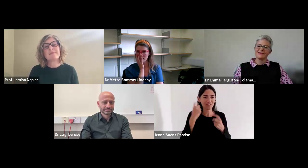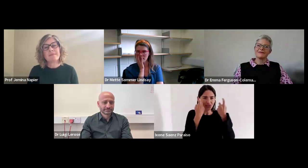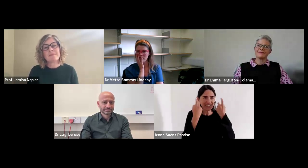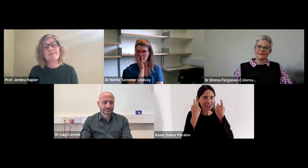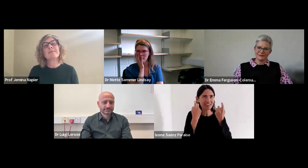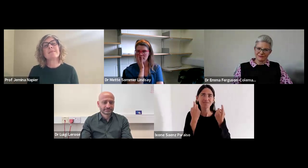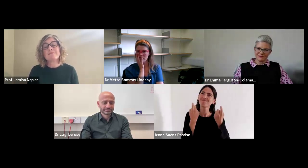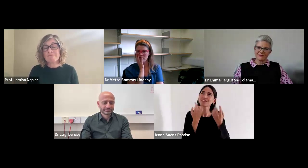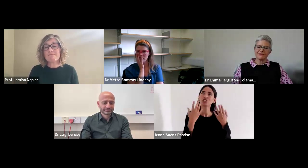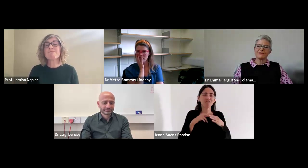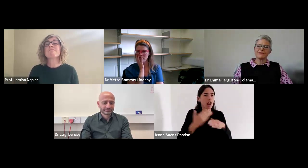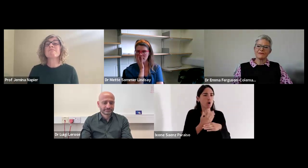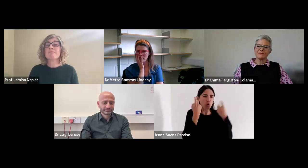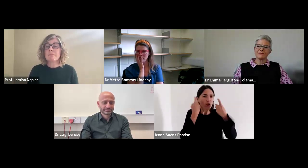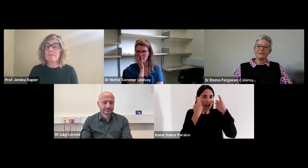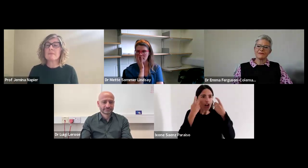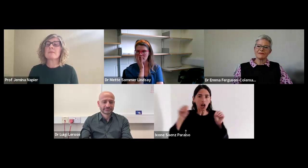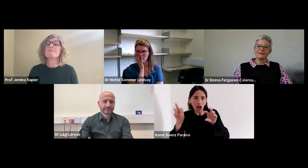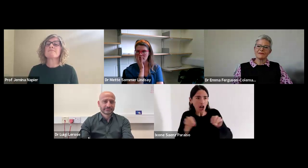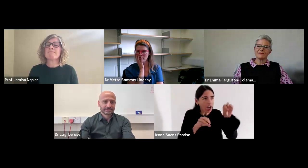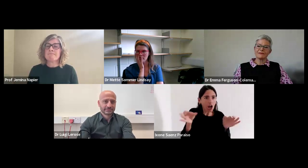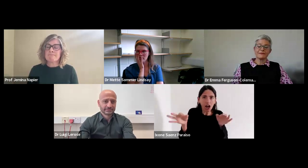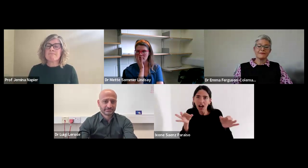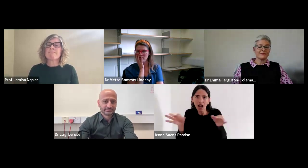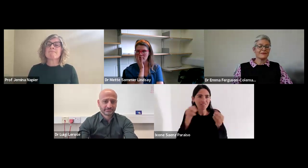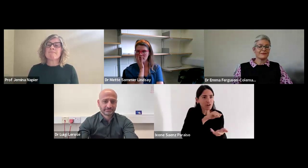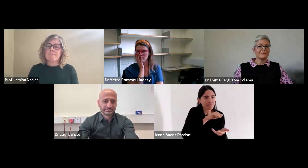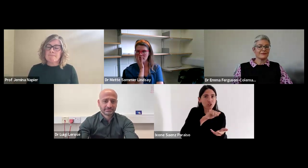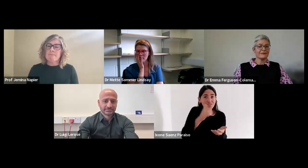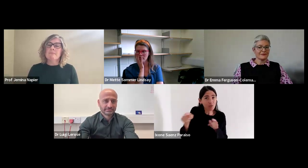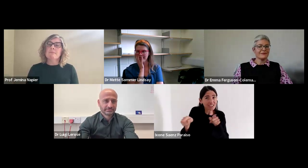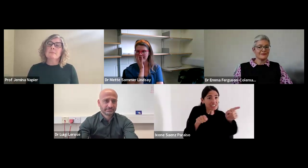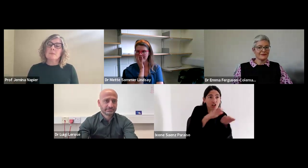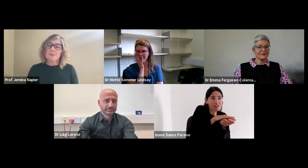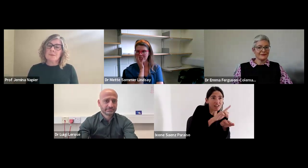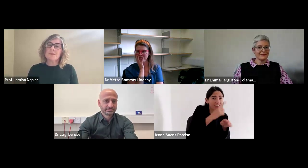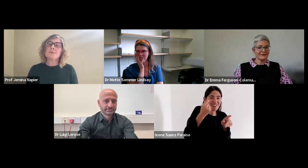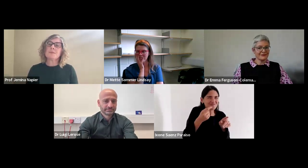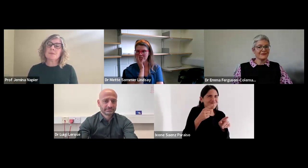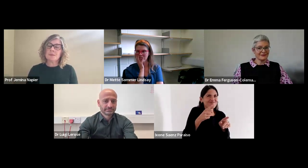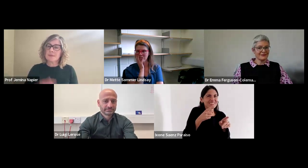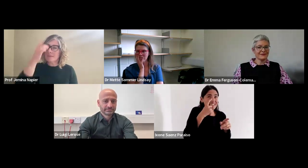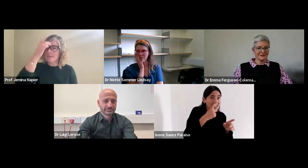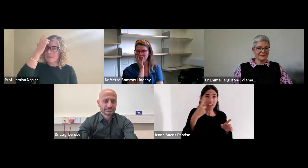fund my interpreting? So it's a lot of labour for me, a lot of thinking of alternative strategies,